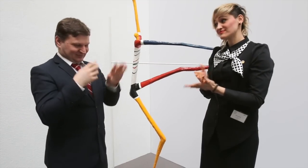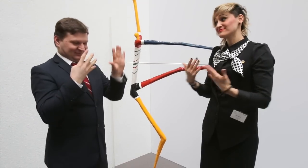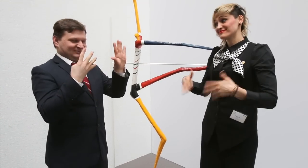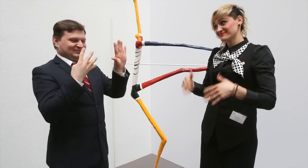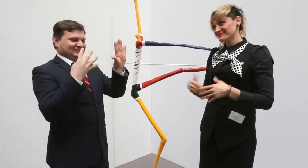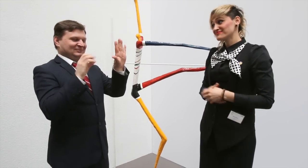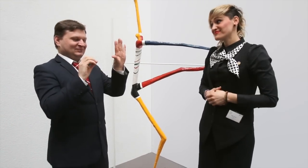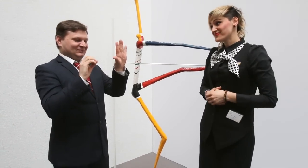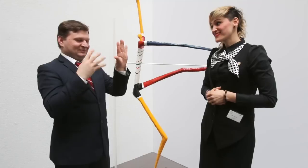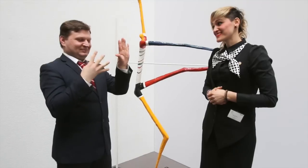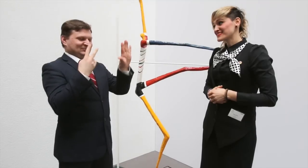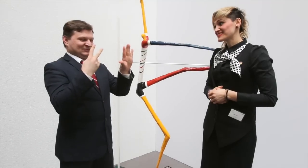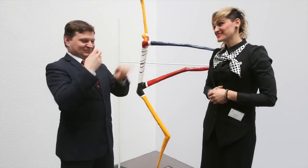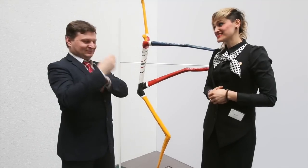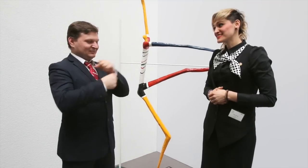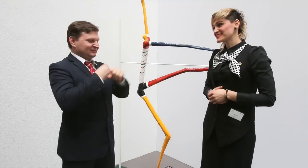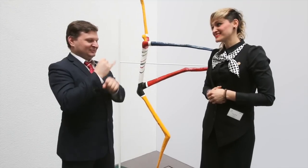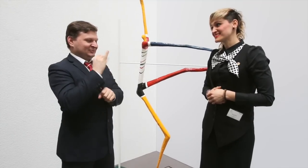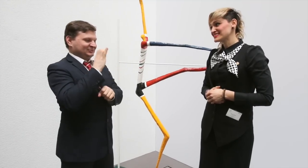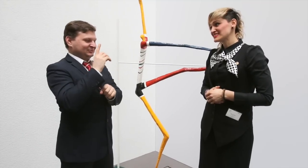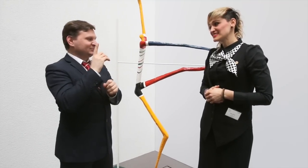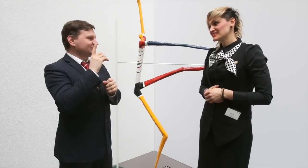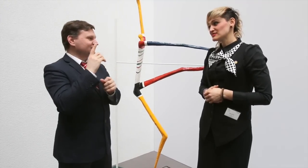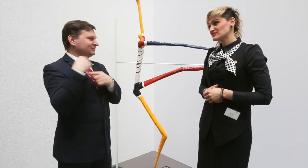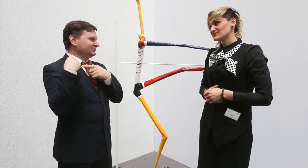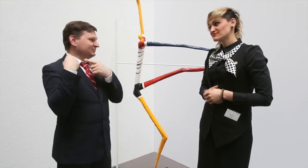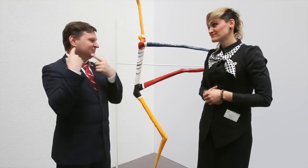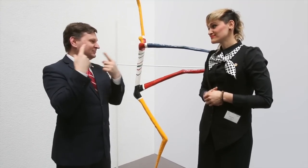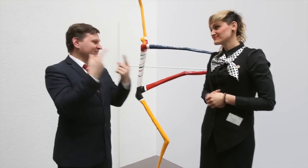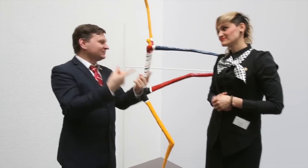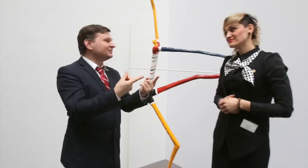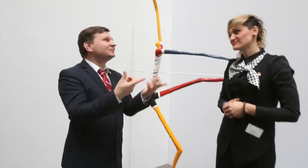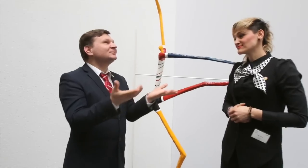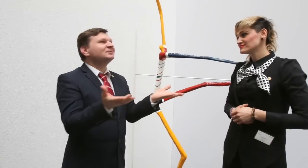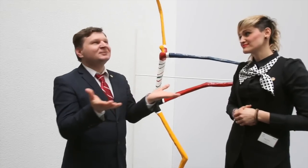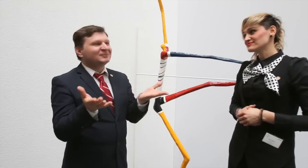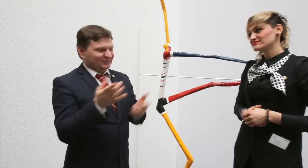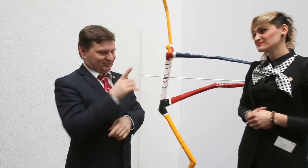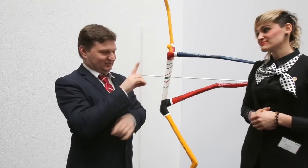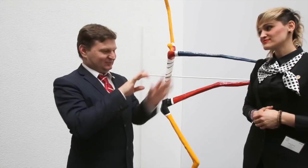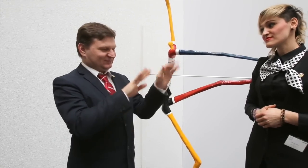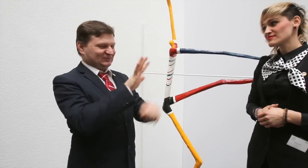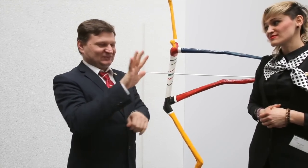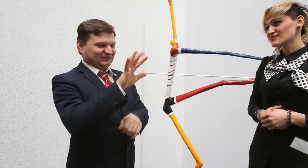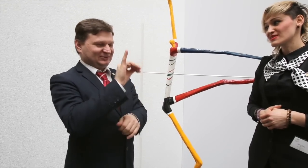ICSD has been standing alone for 92 years, and now the MoU has been signed.